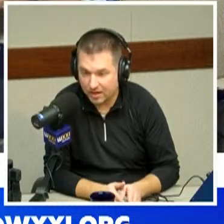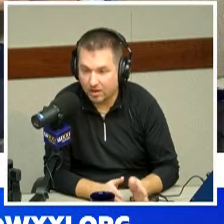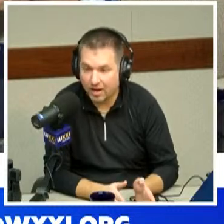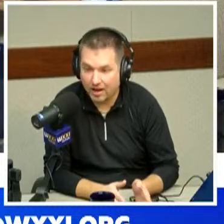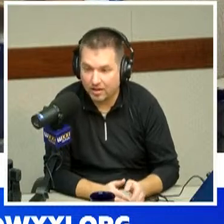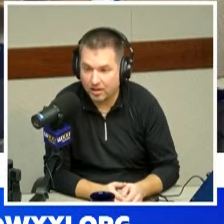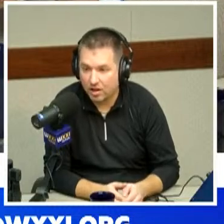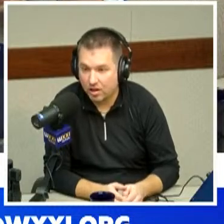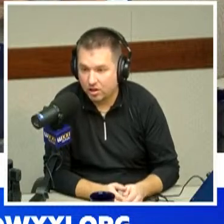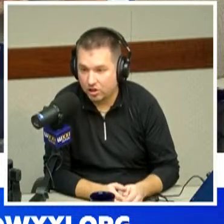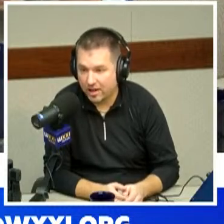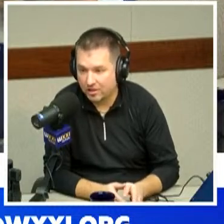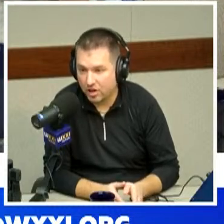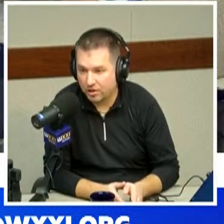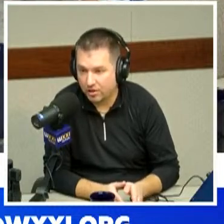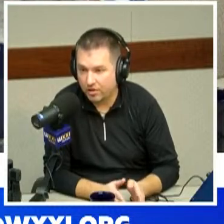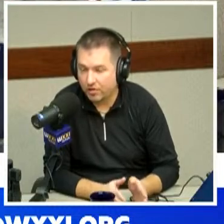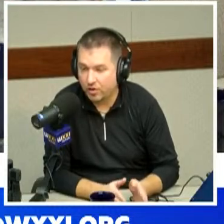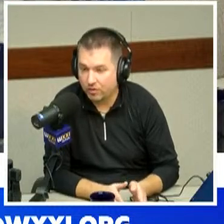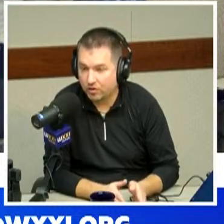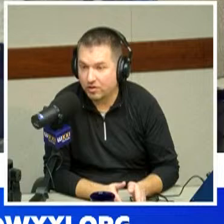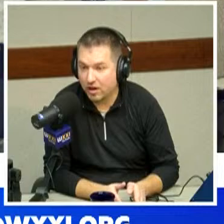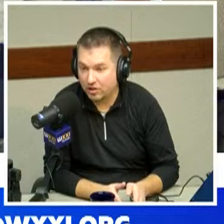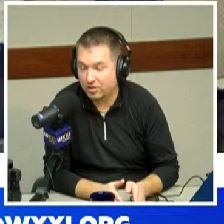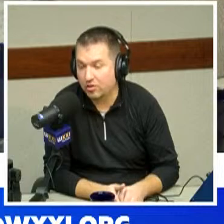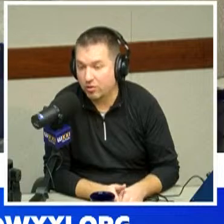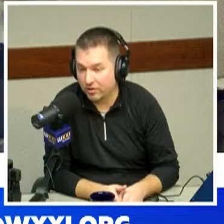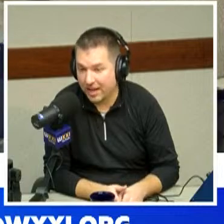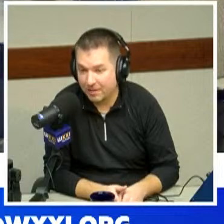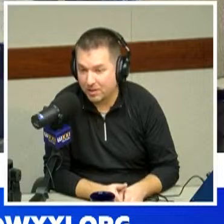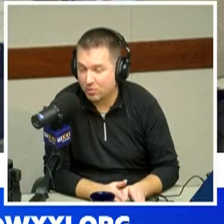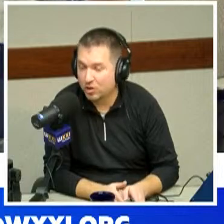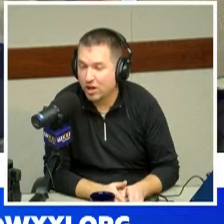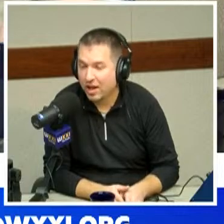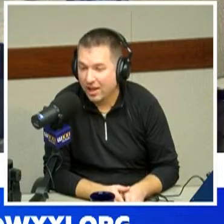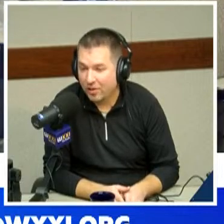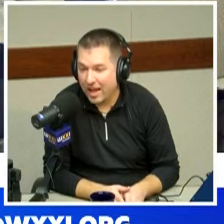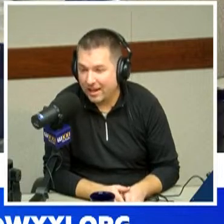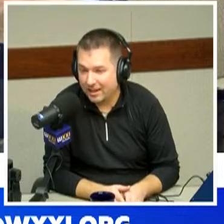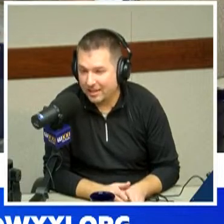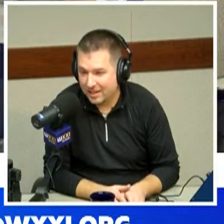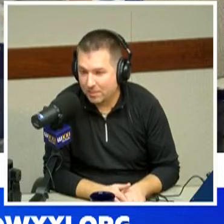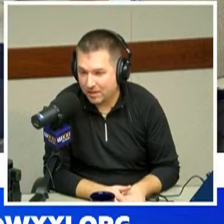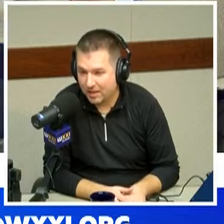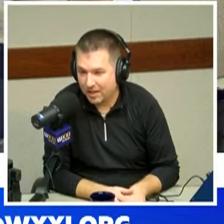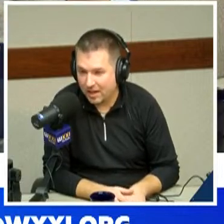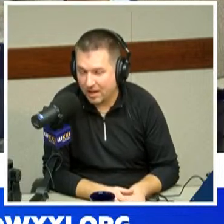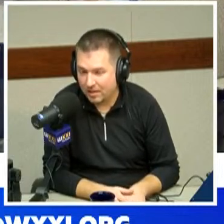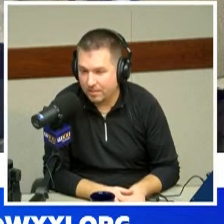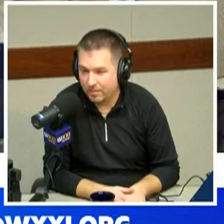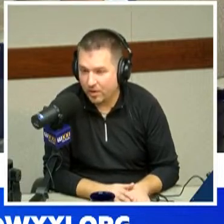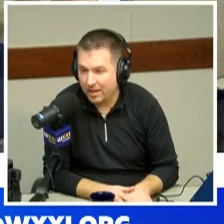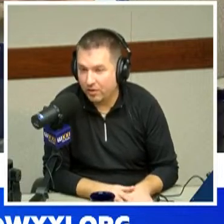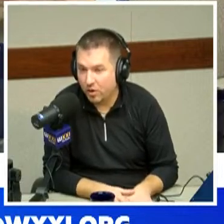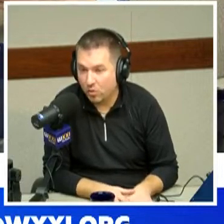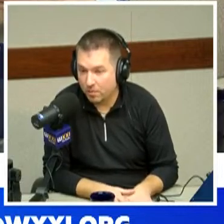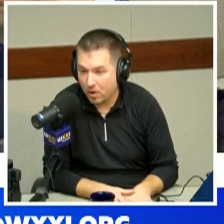Center and Jen's under the University of Rochester River Campus which that typically um even though